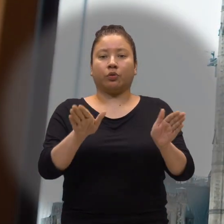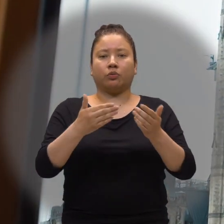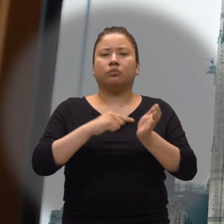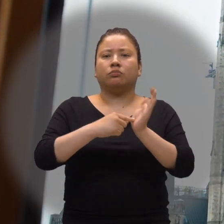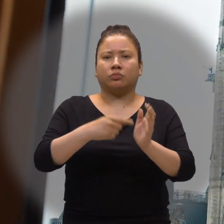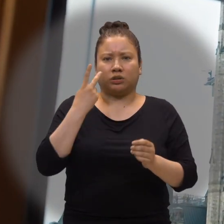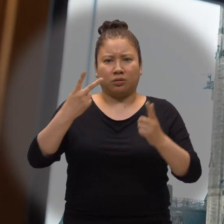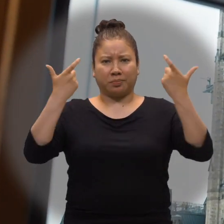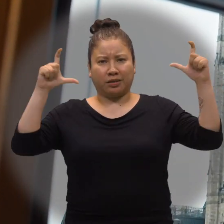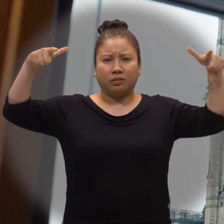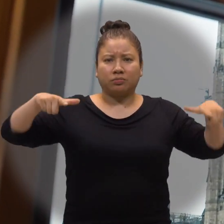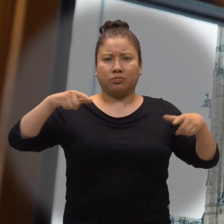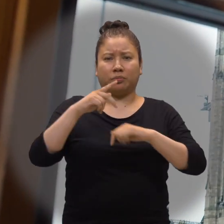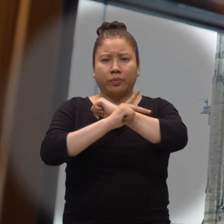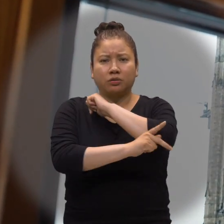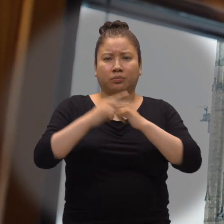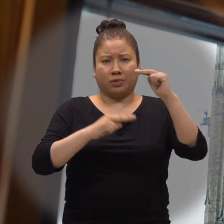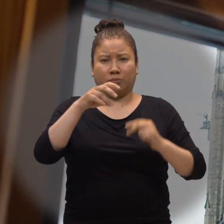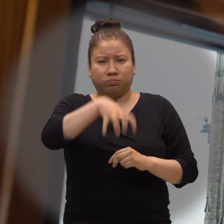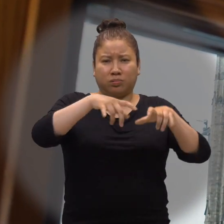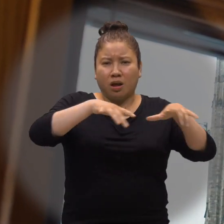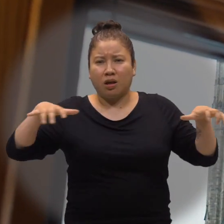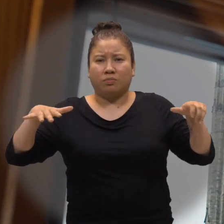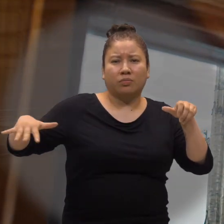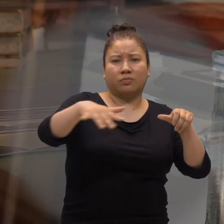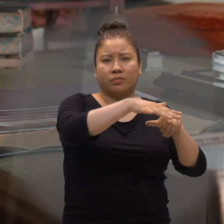The room offers a view of the main Parliament Building and its grounds.